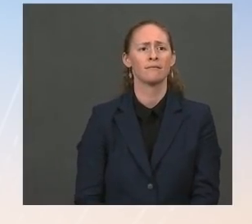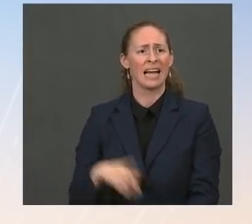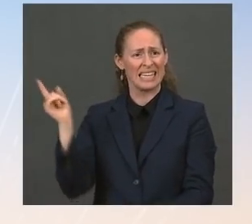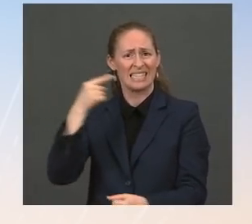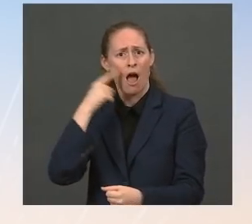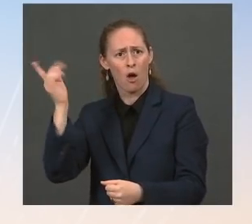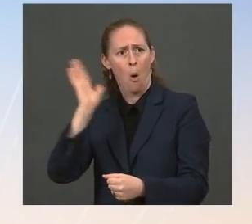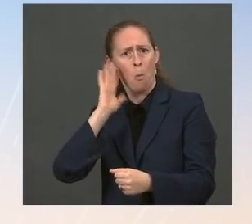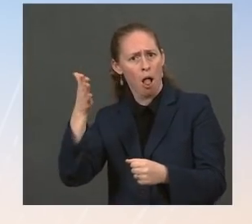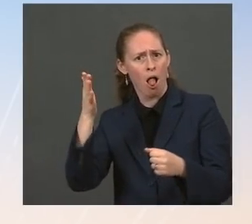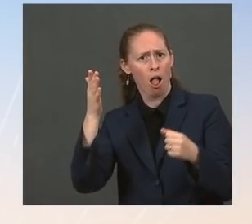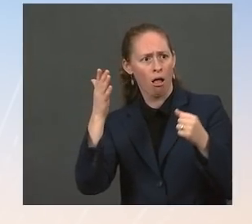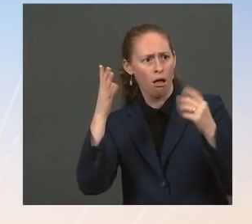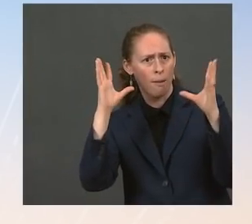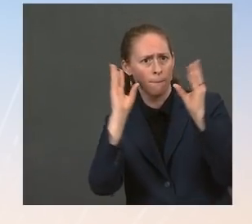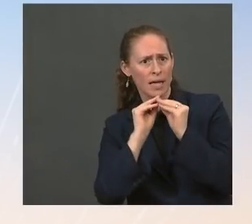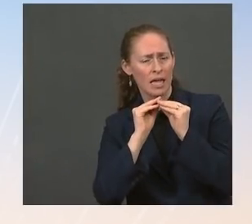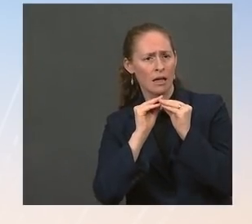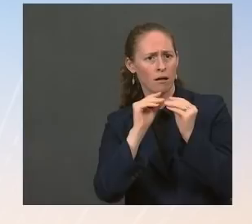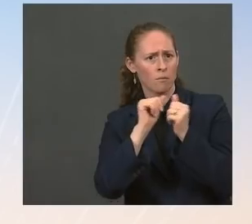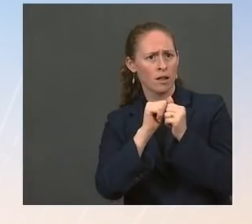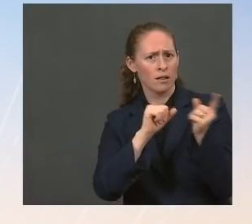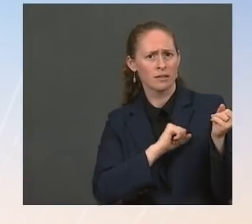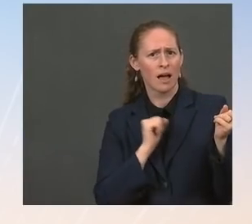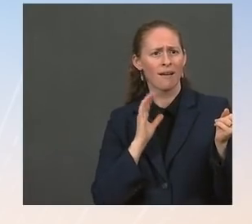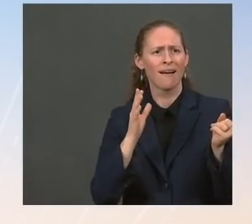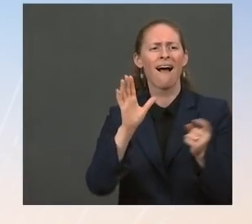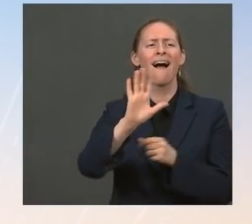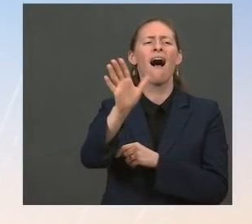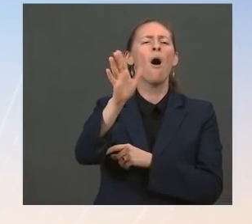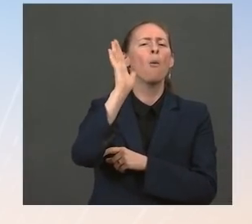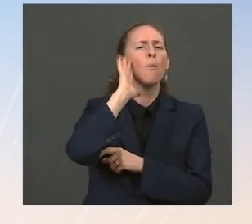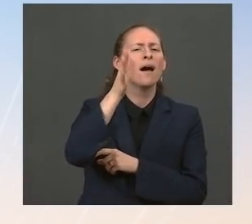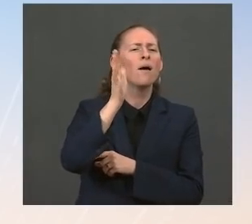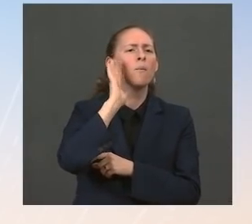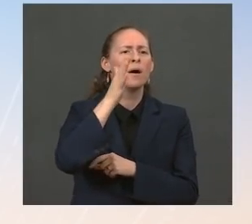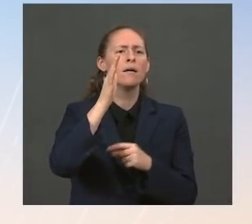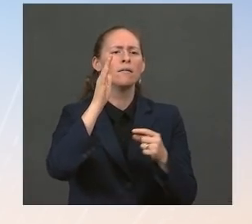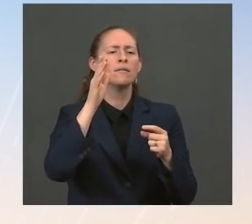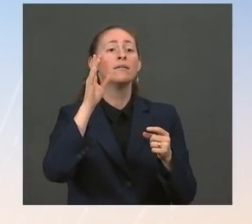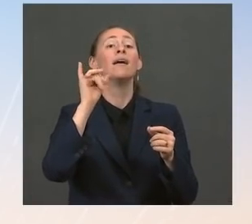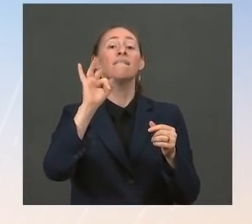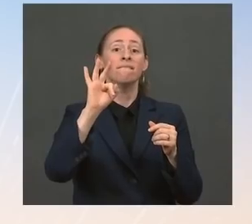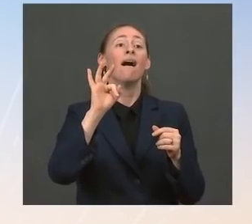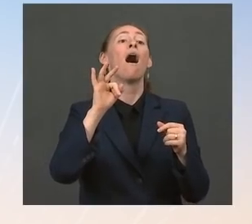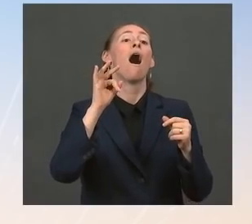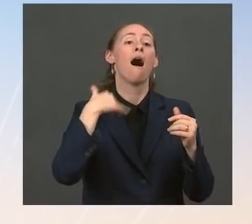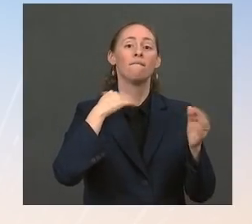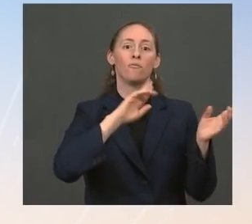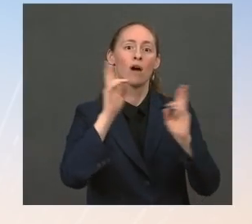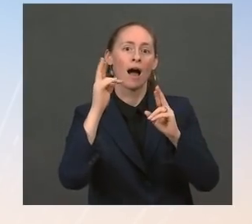they will at some point, but there was no -- Ms. Psaki: At some -- at some point, if it's constructive in moving things forward. The Press: Okay. Does the President trust Mitch McConnell